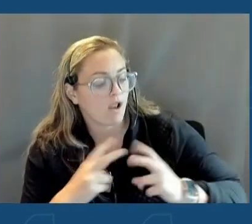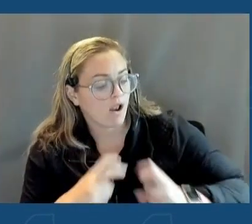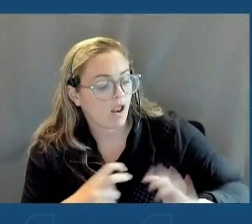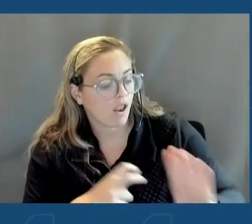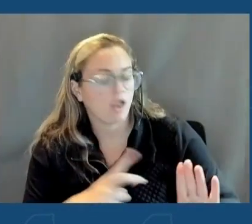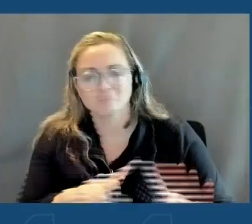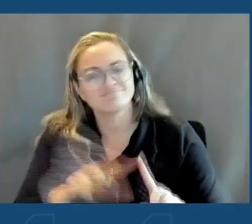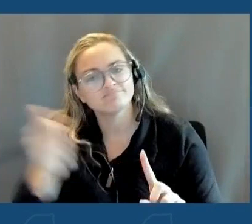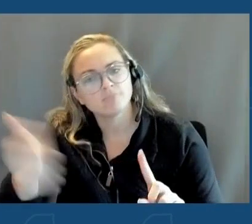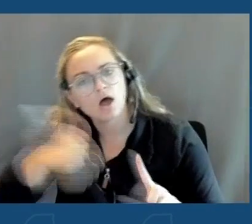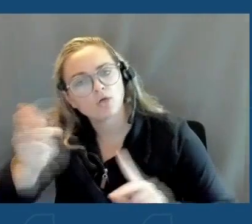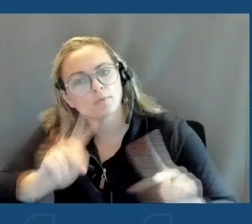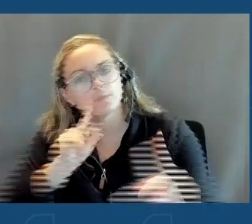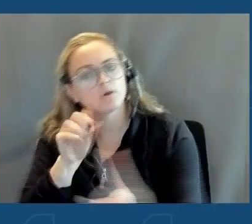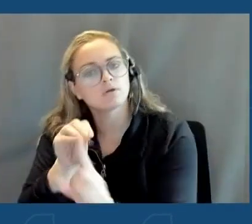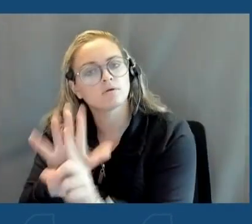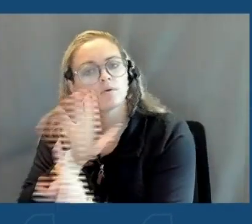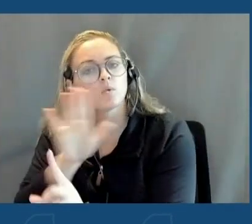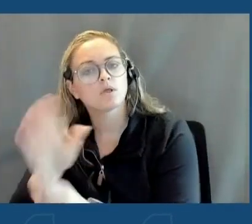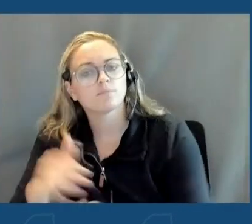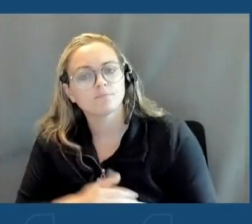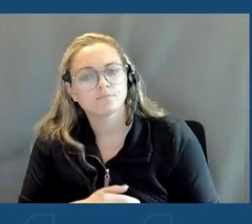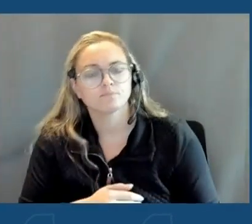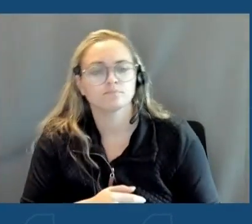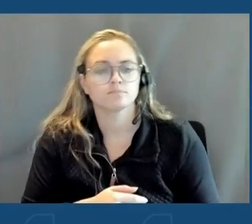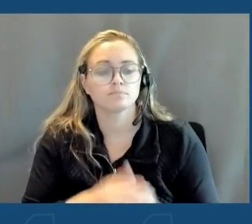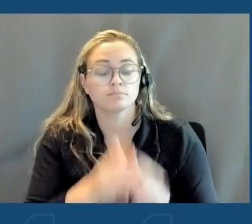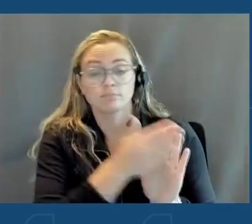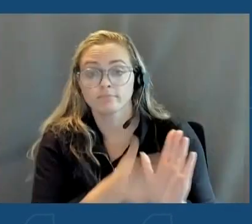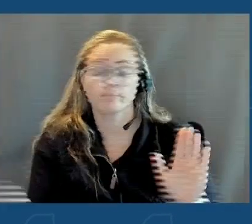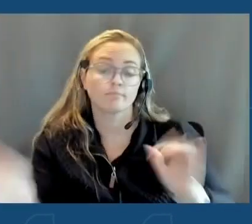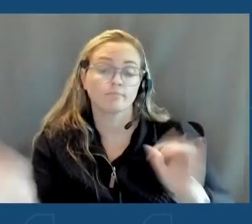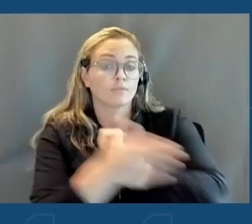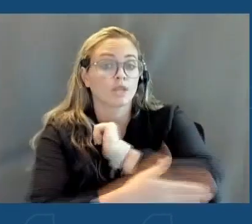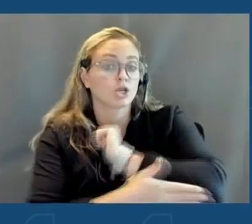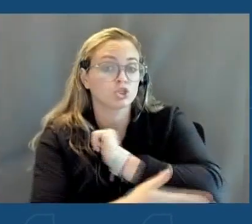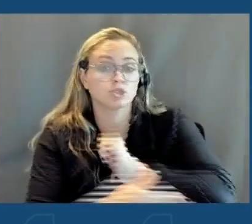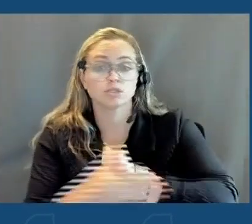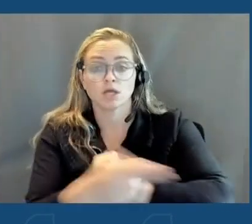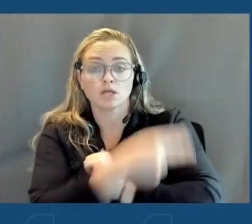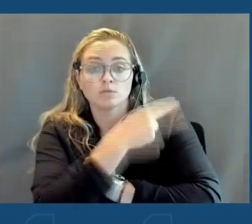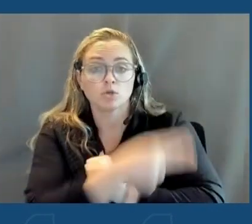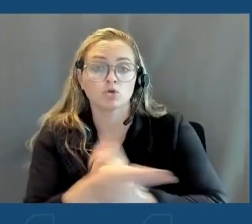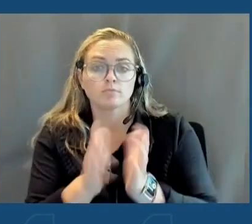HAVE DONE THIS SINCE MARCH 2020 NO REASON TO STOP NOW. DO NOT THINK ABOUT JUST